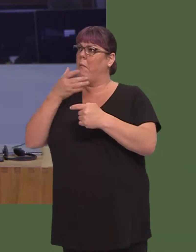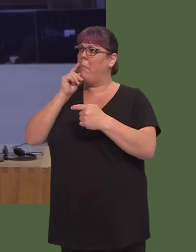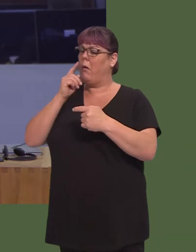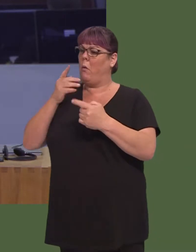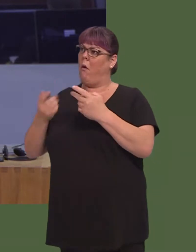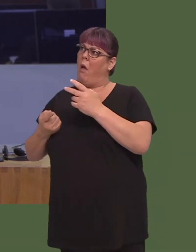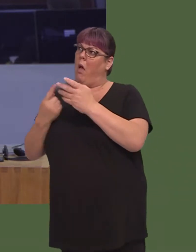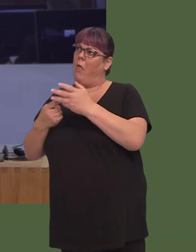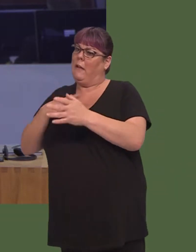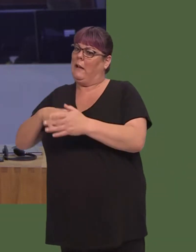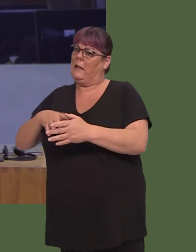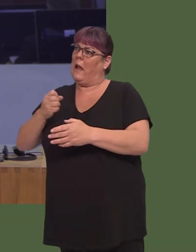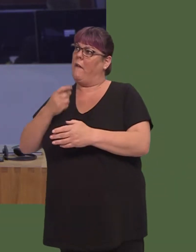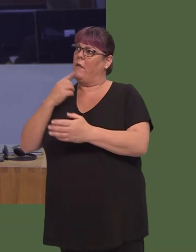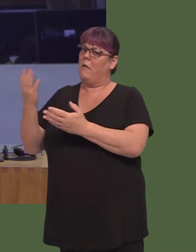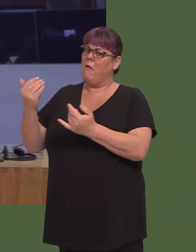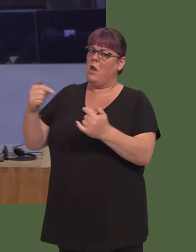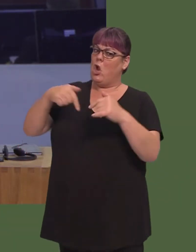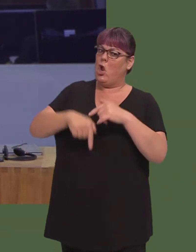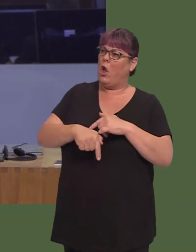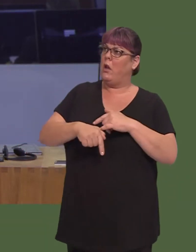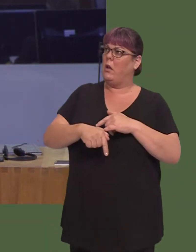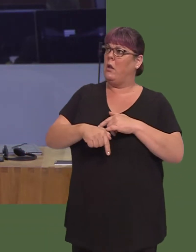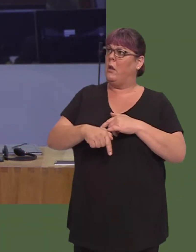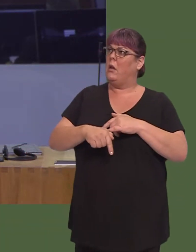has been put in place and will be a point of focus for the board and clinical teams